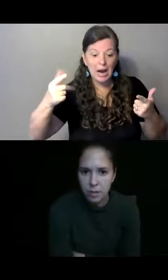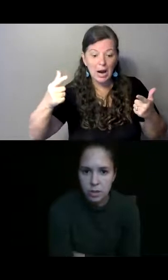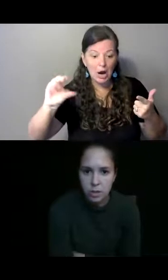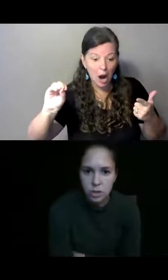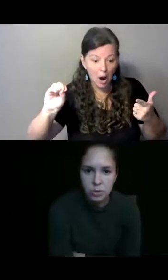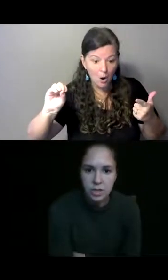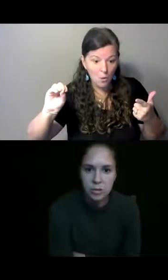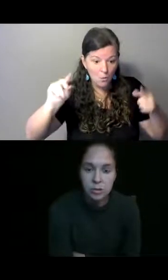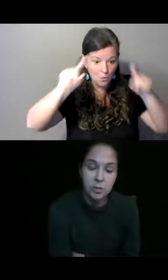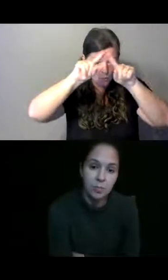You can use bingo,